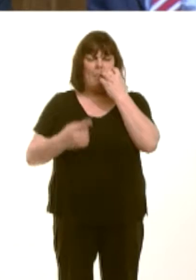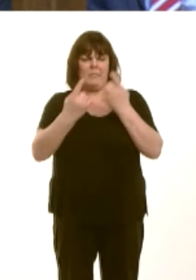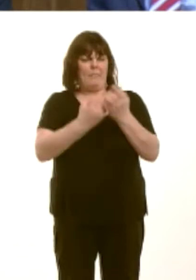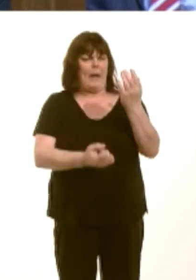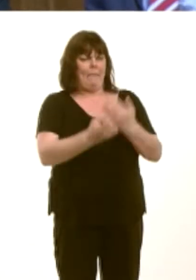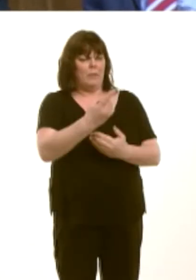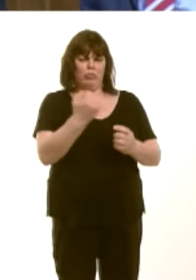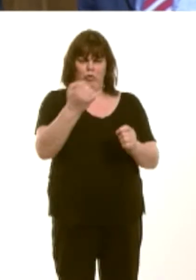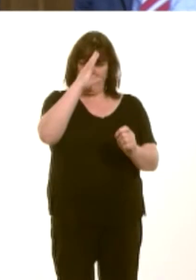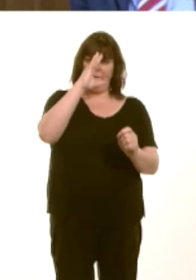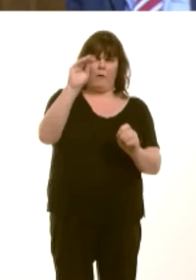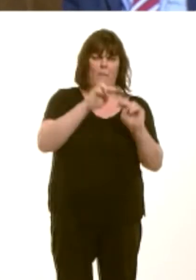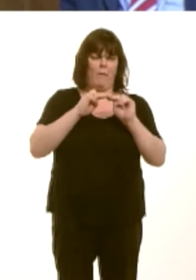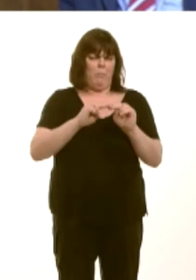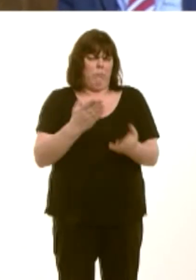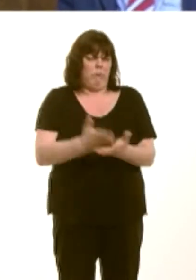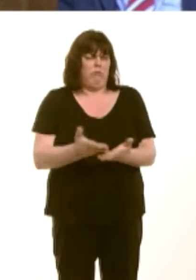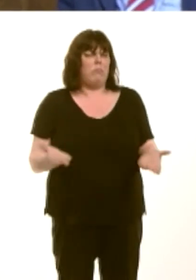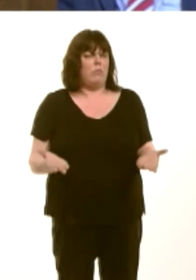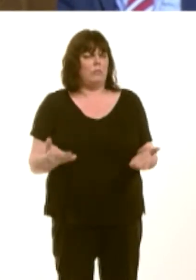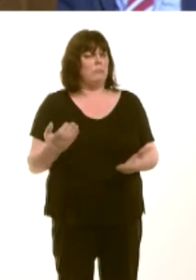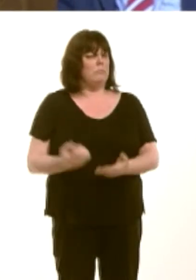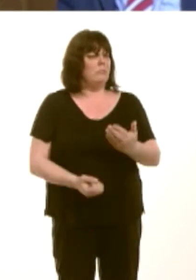course I would expect that to happen. Letís put this in context.